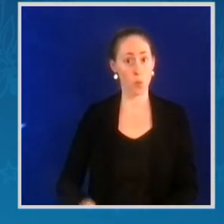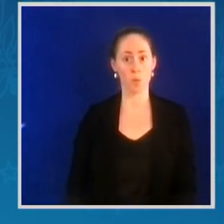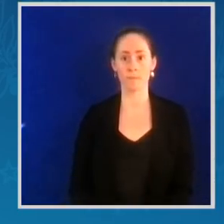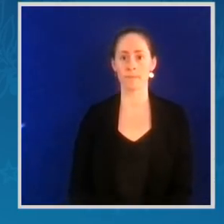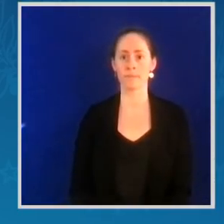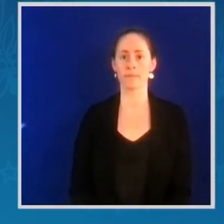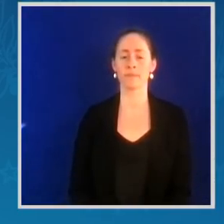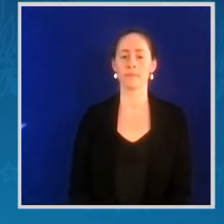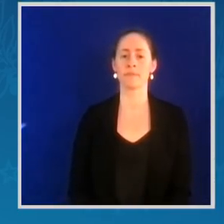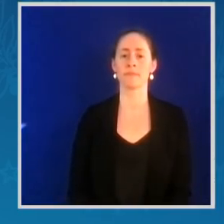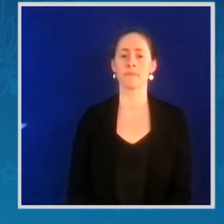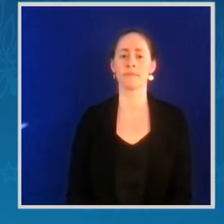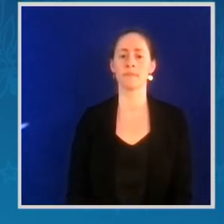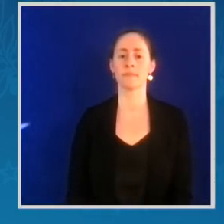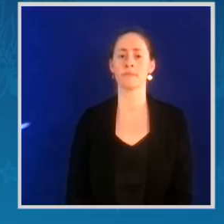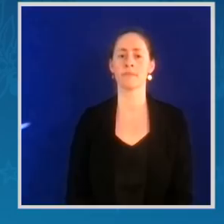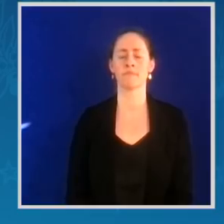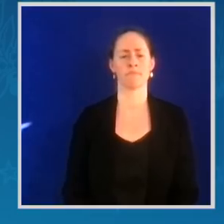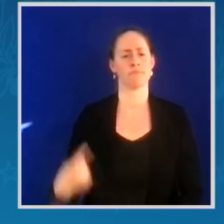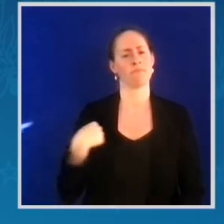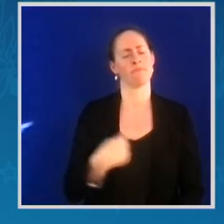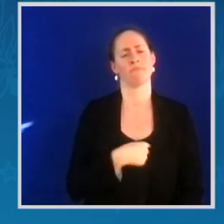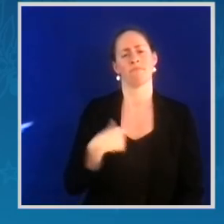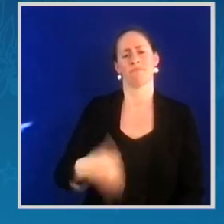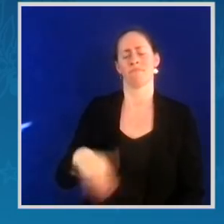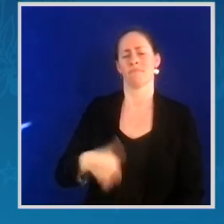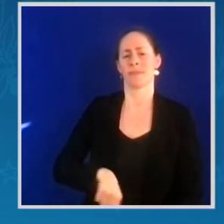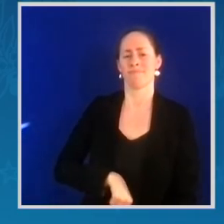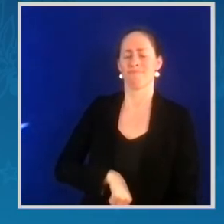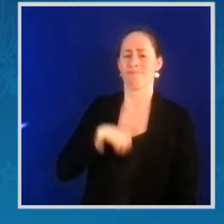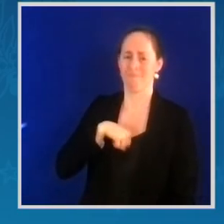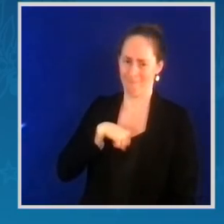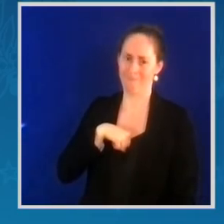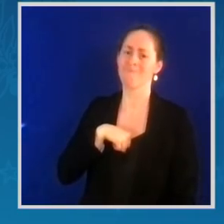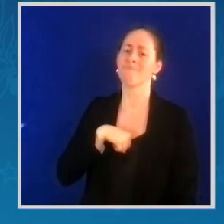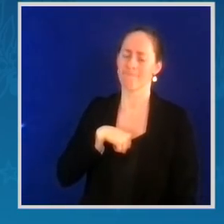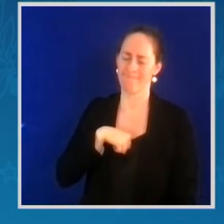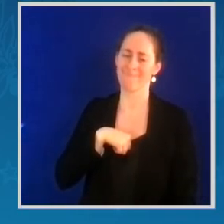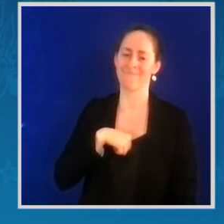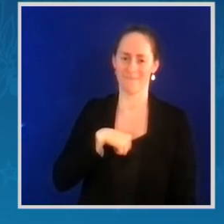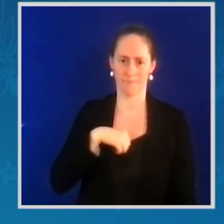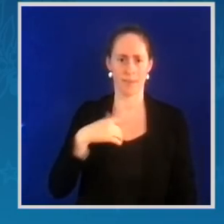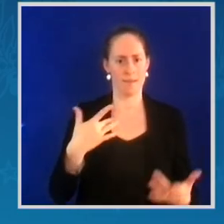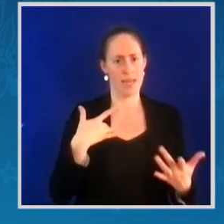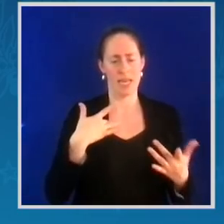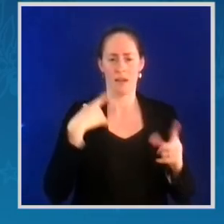that we will be the most pro union administration we've seen.